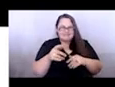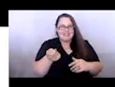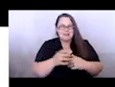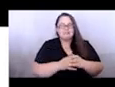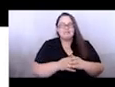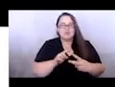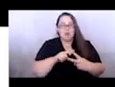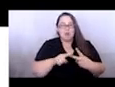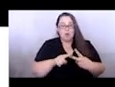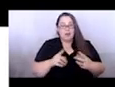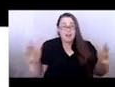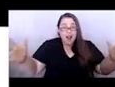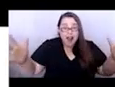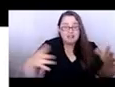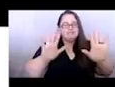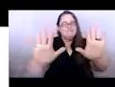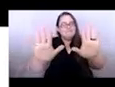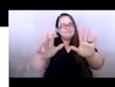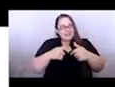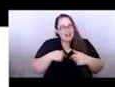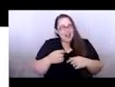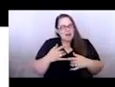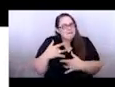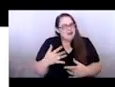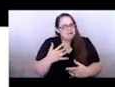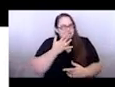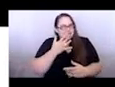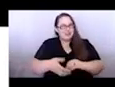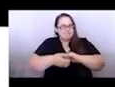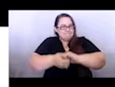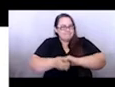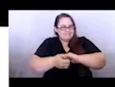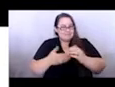or I don't want to hug. Emotional boundaries